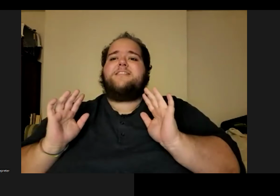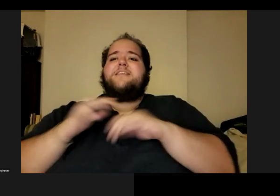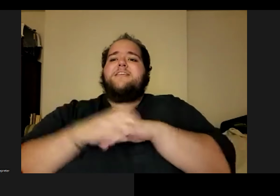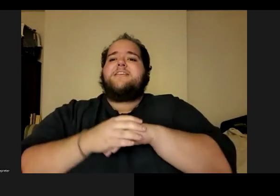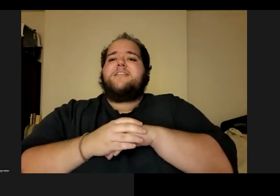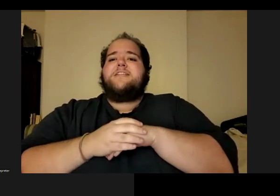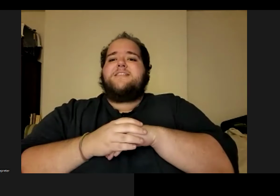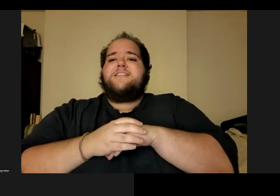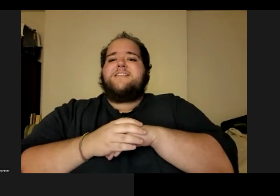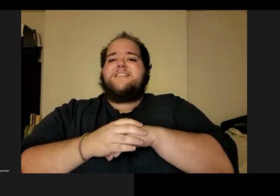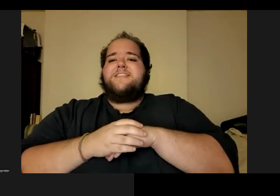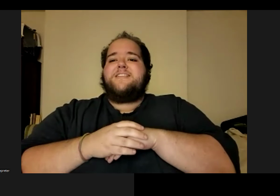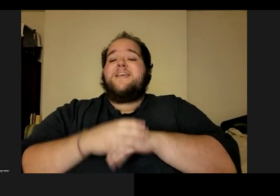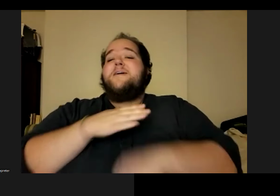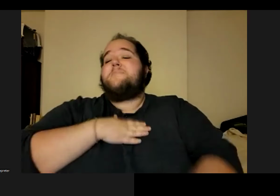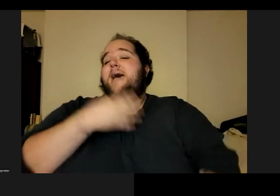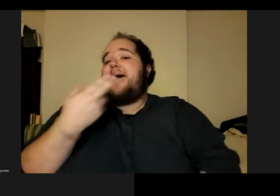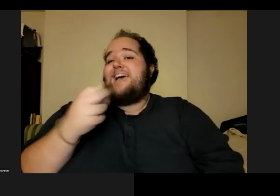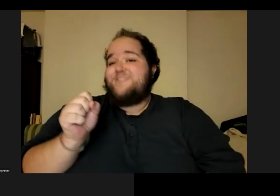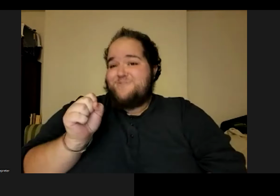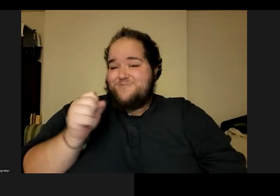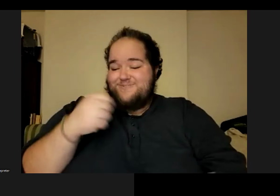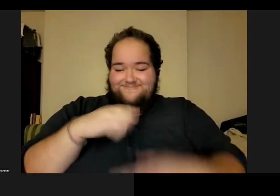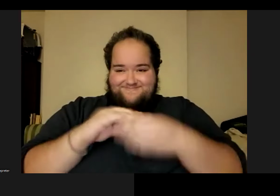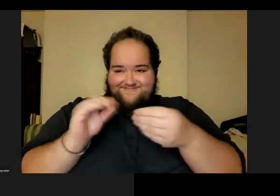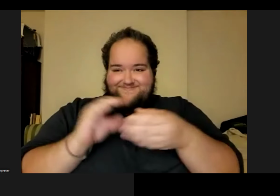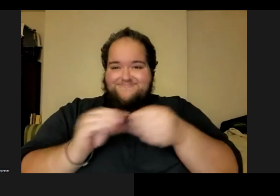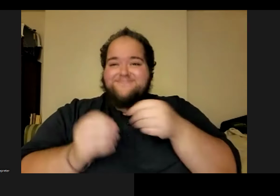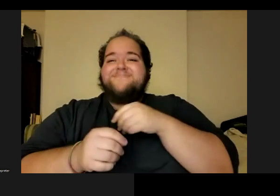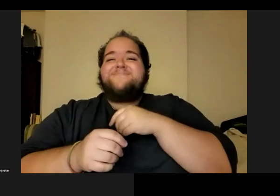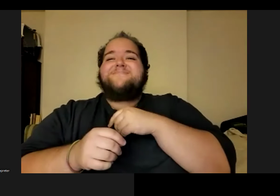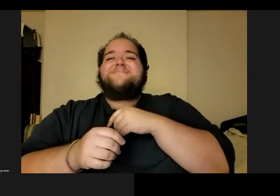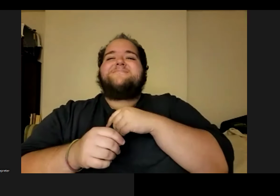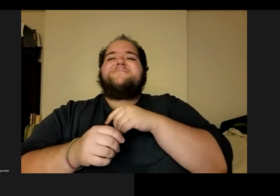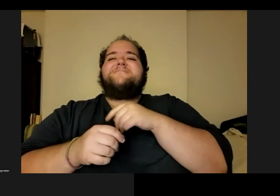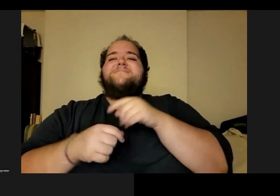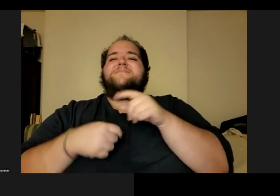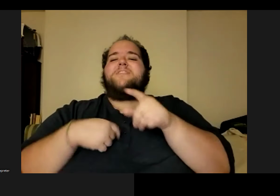At my high school. there was a Latin saying